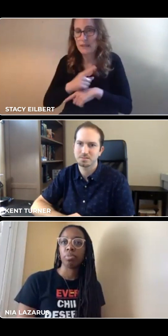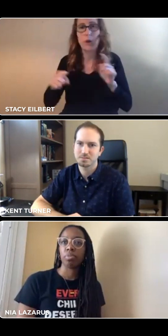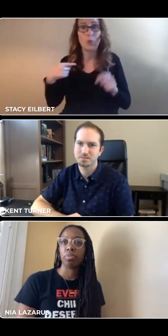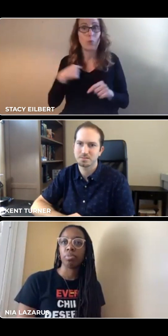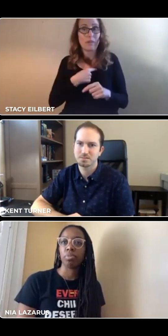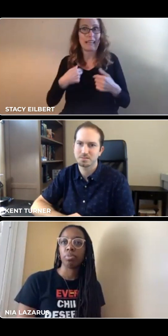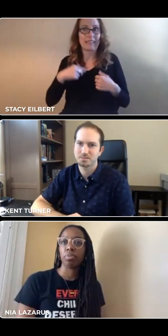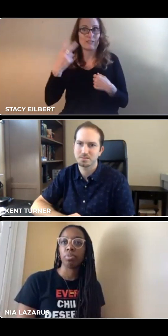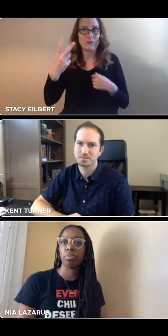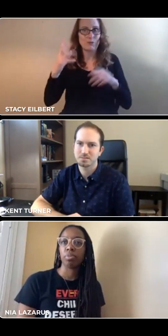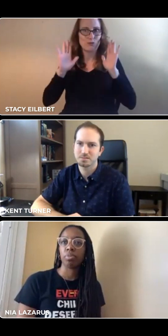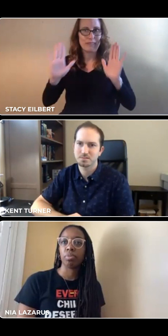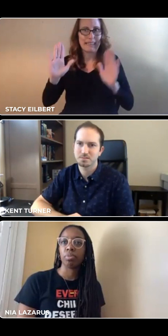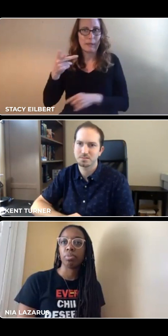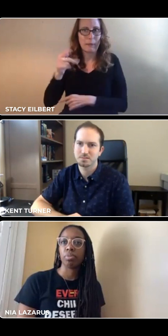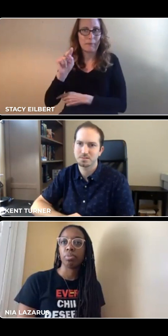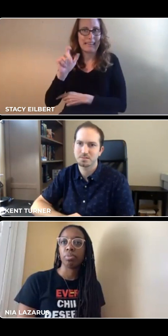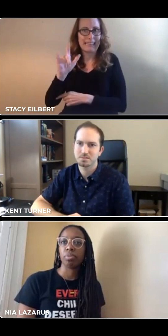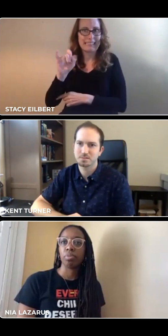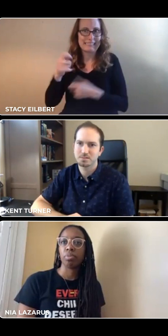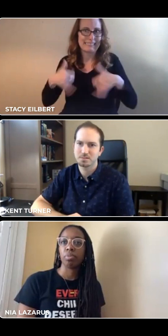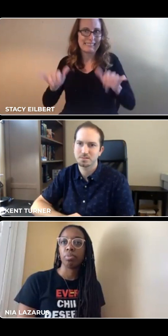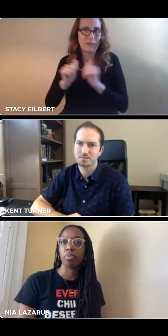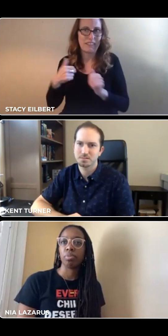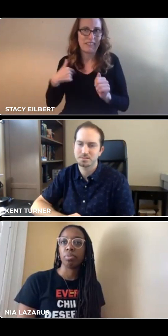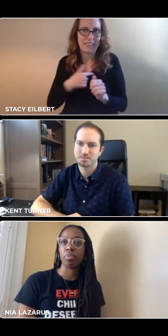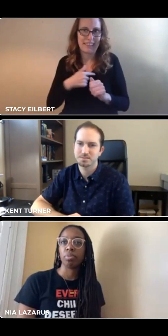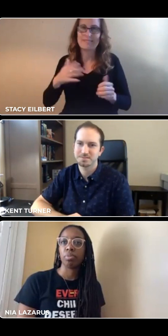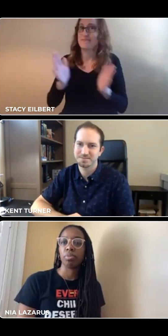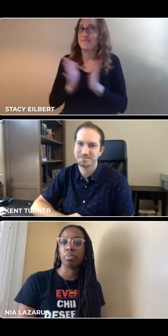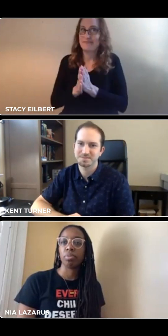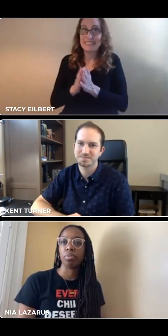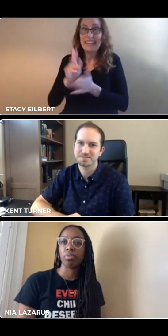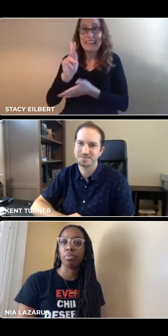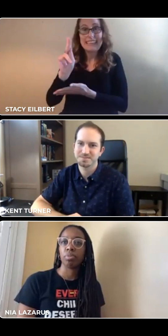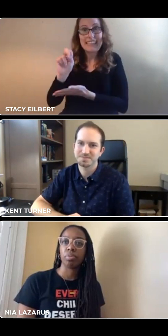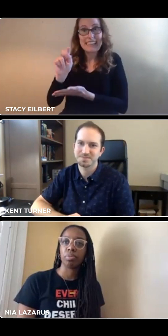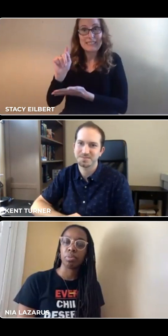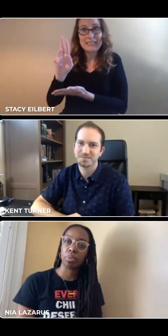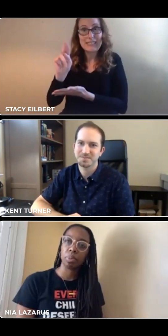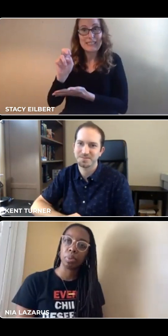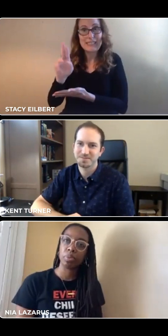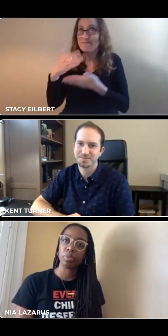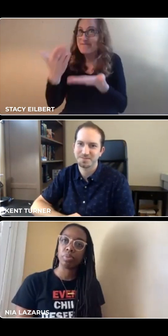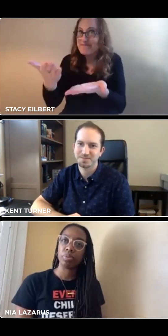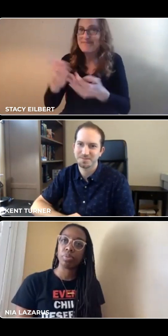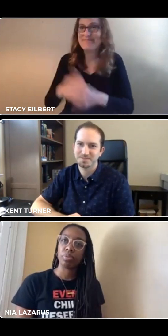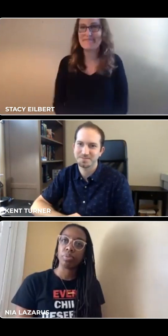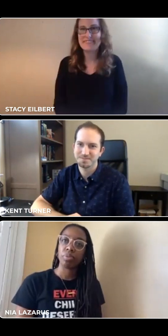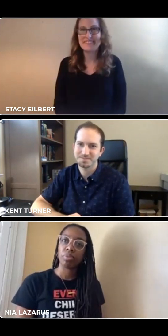able to be here with us today. But, we have 2 fantastic panelists still with us.